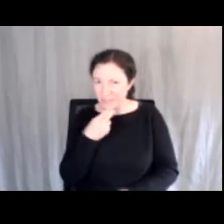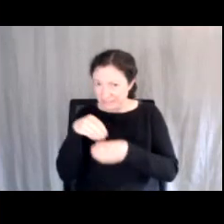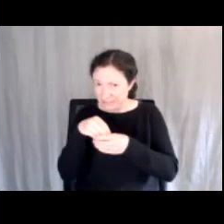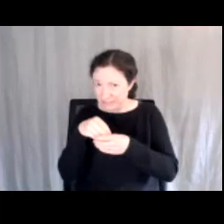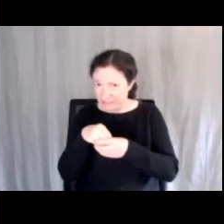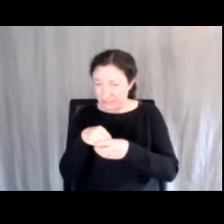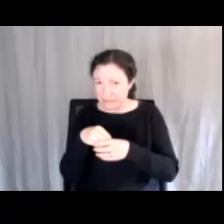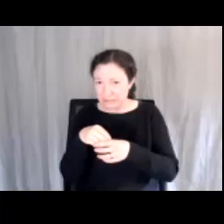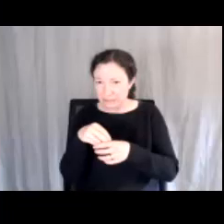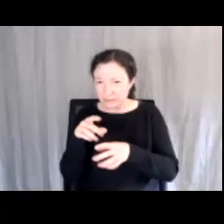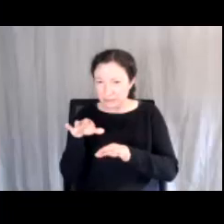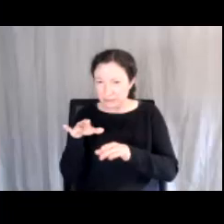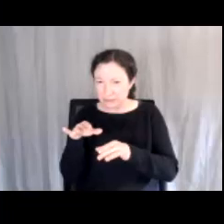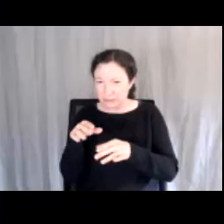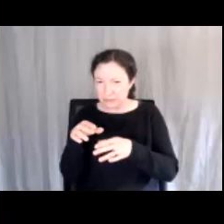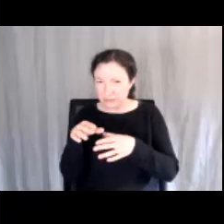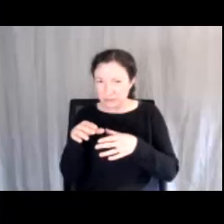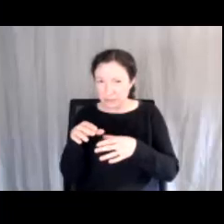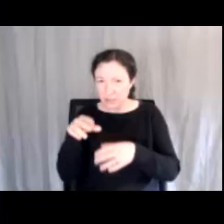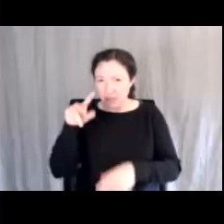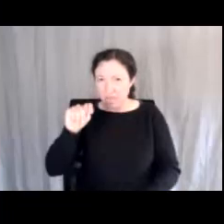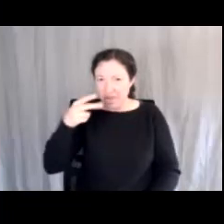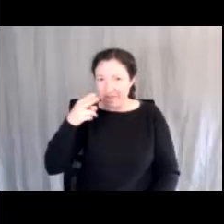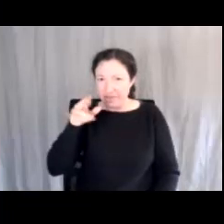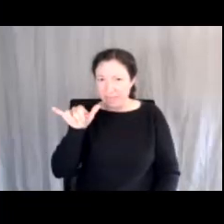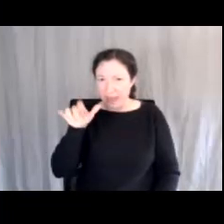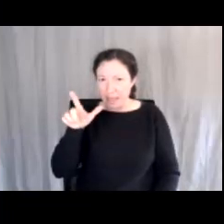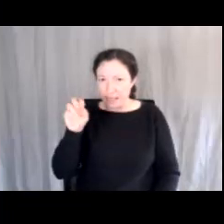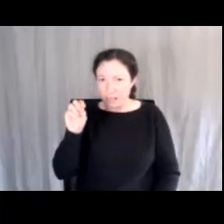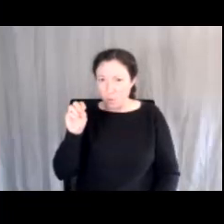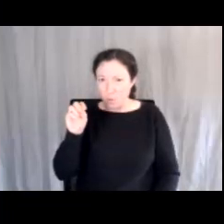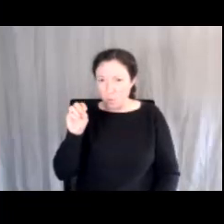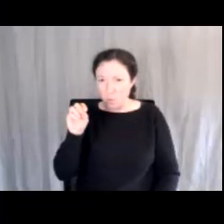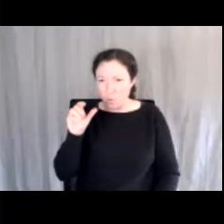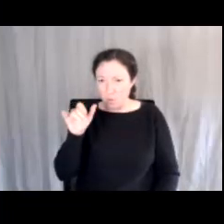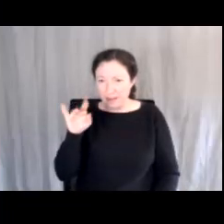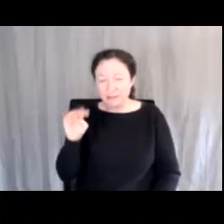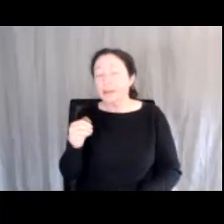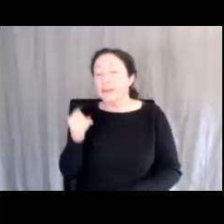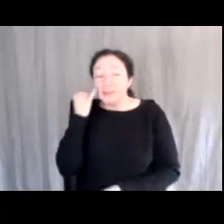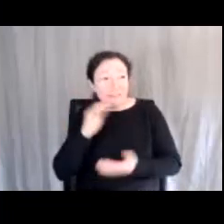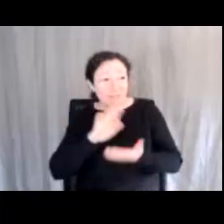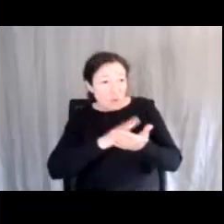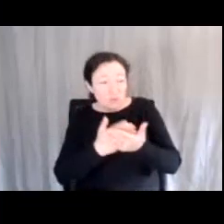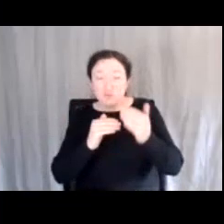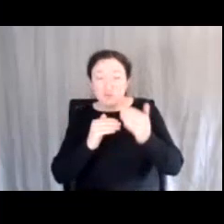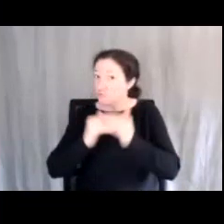Ides or ioc? I think if you overcook it doesn't destroy it completely. If you overcook something,